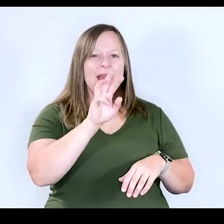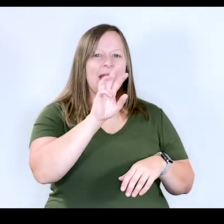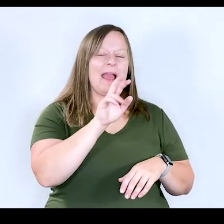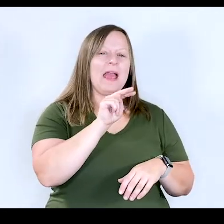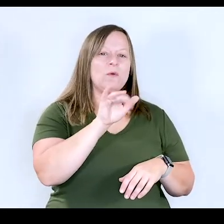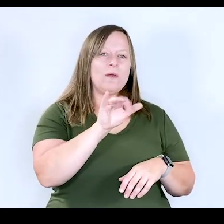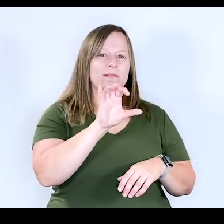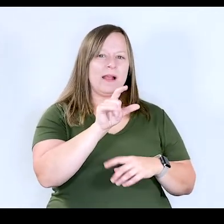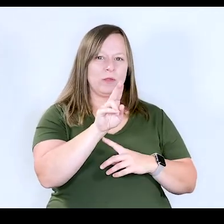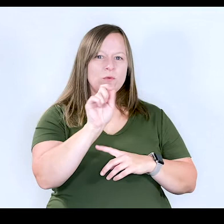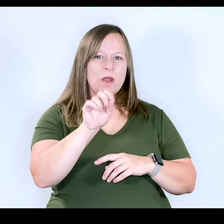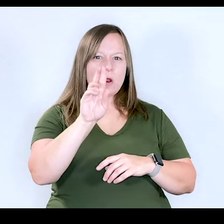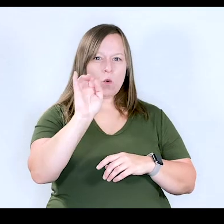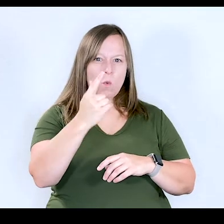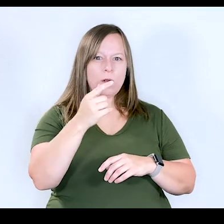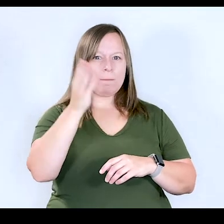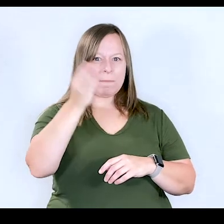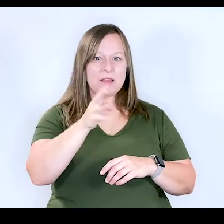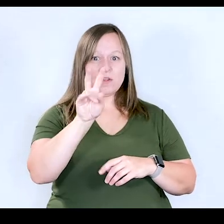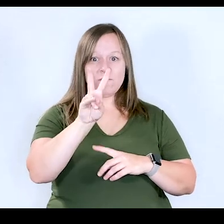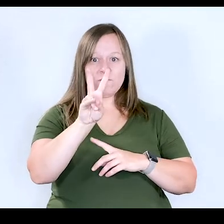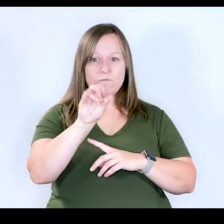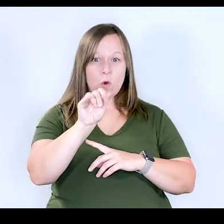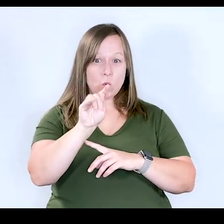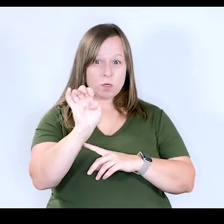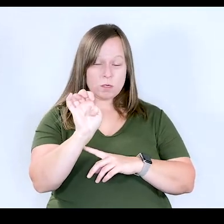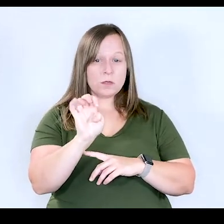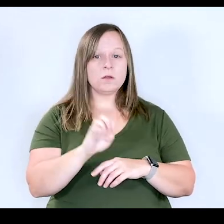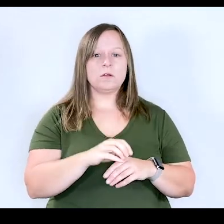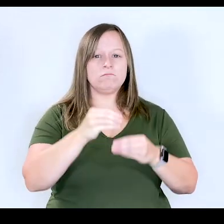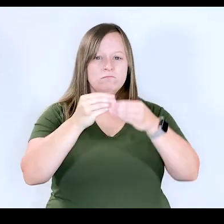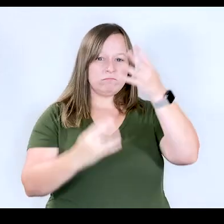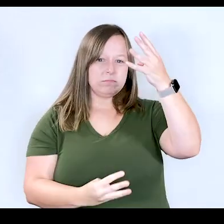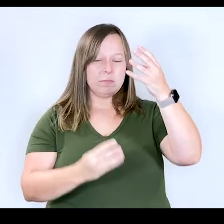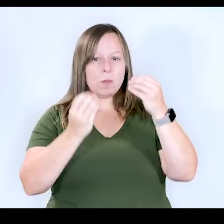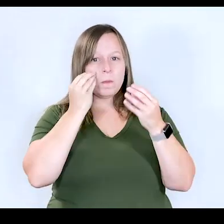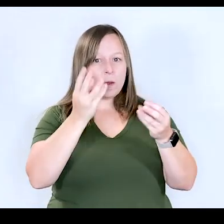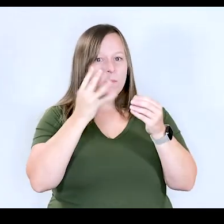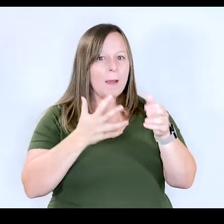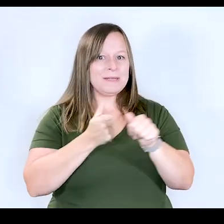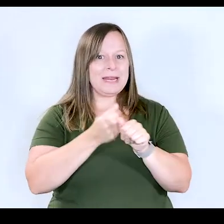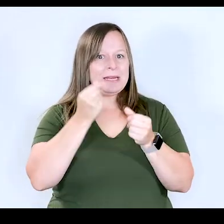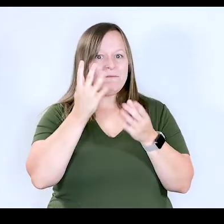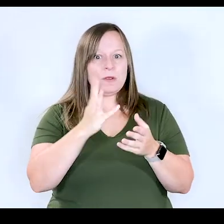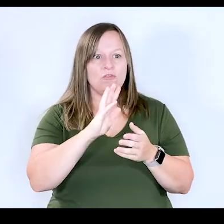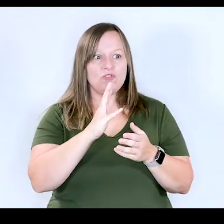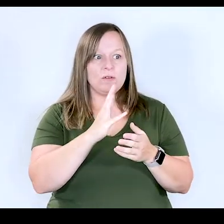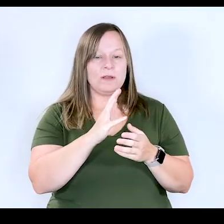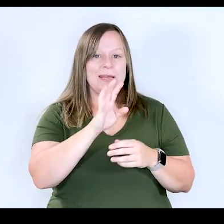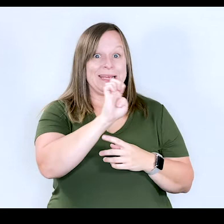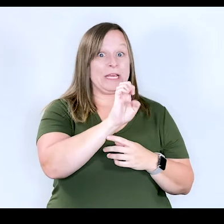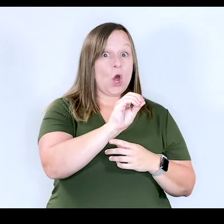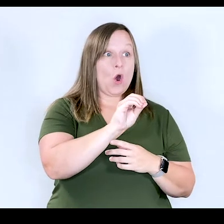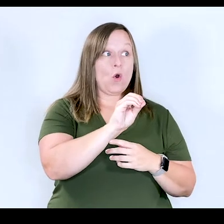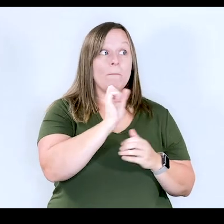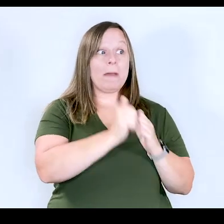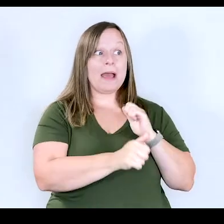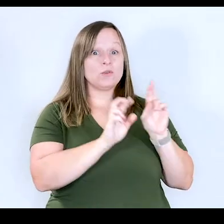NYCLU.org/vote. And you can find all the updated information. So as soon as hopefully that EO comes through